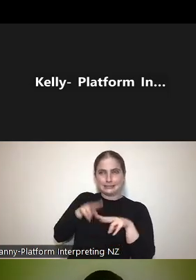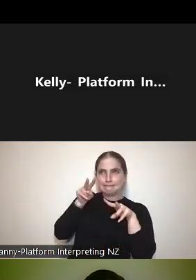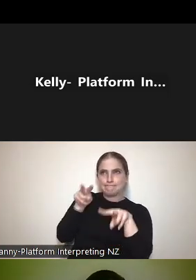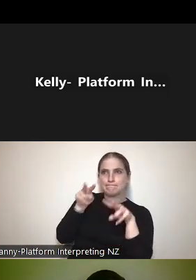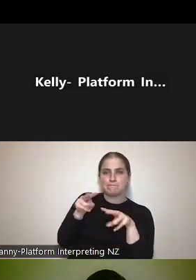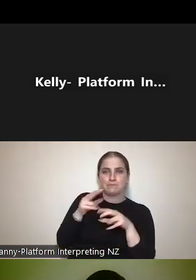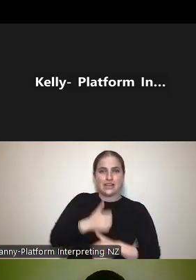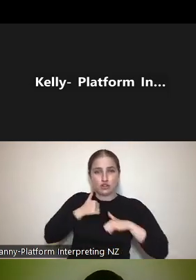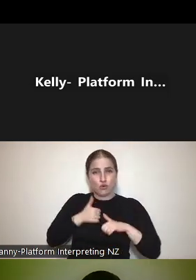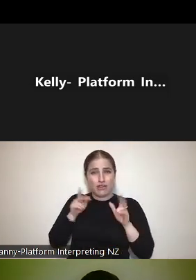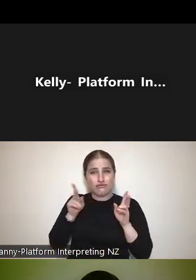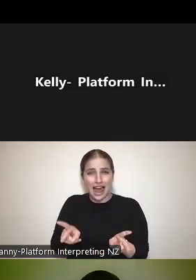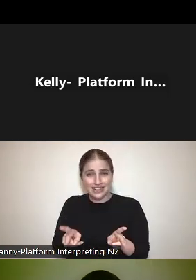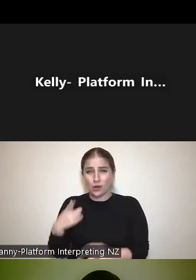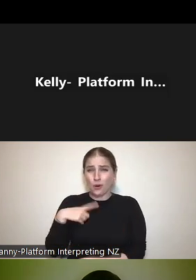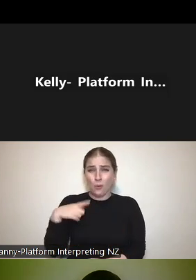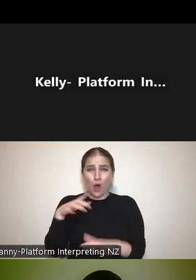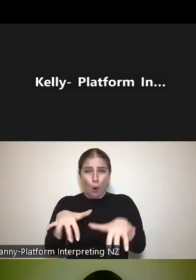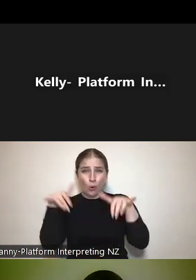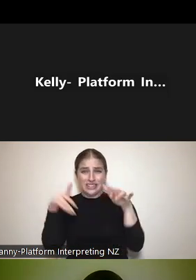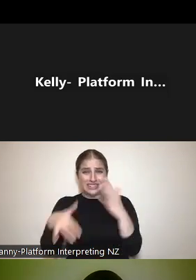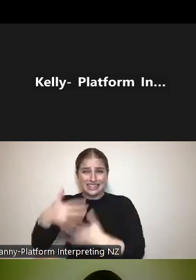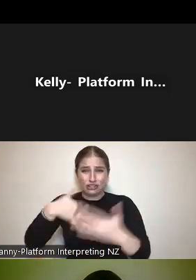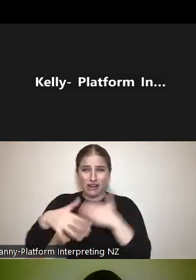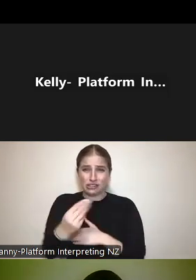Because audience interaction can be quite intimidating for some people.